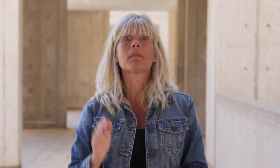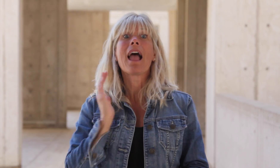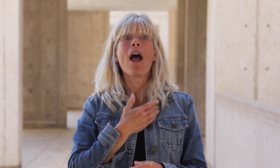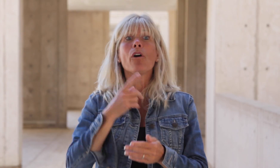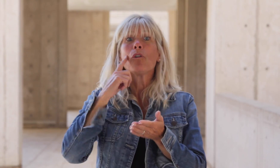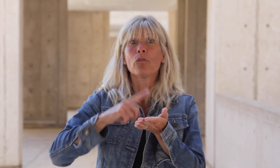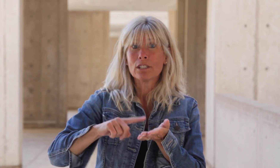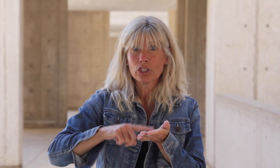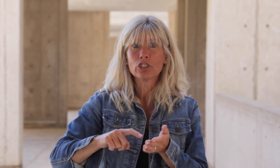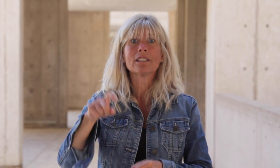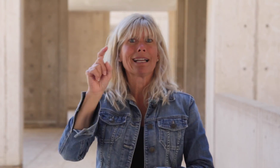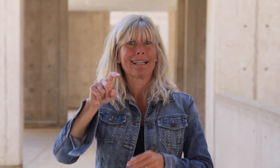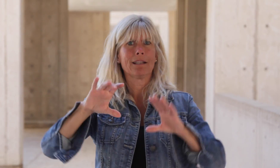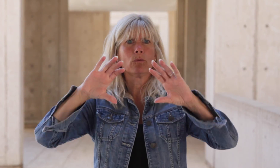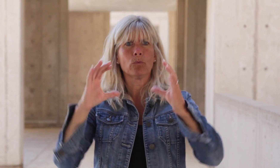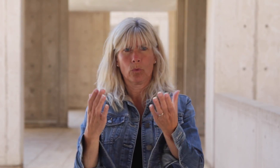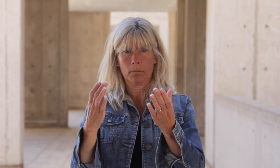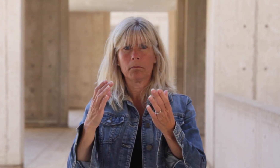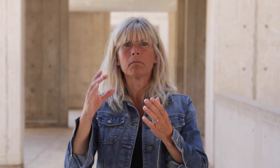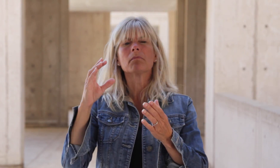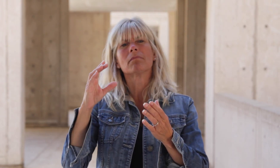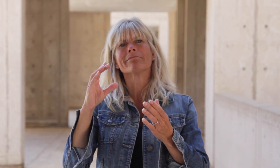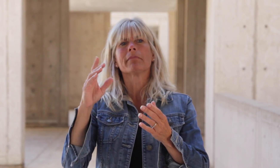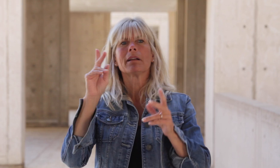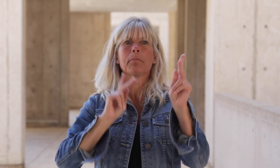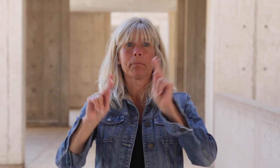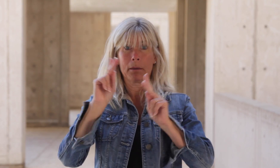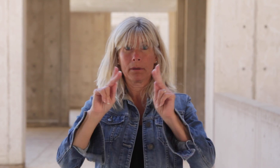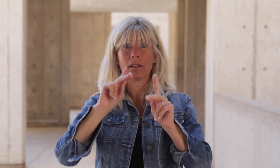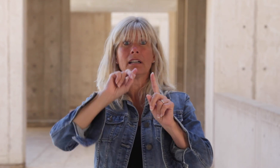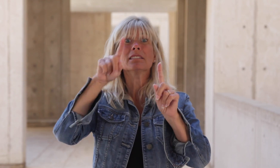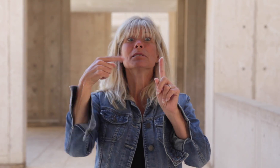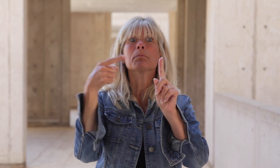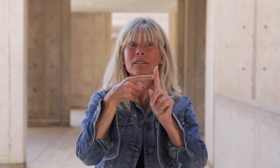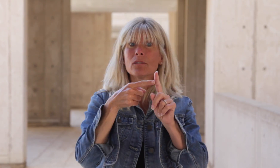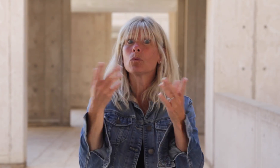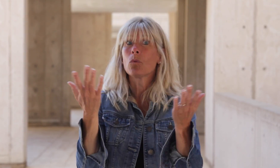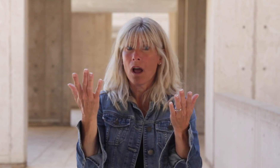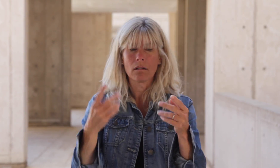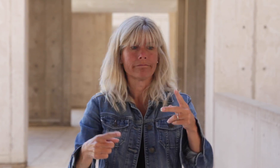For our research, we need to find people that are: